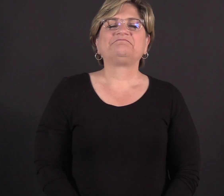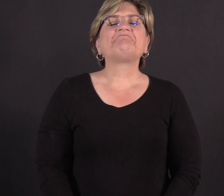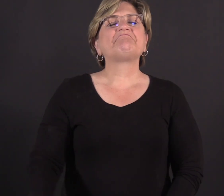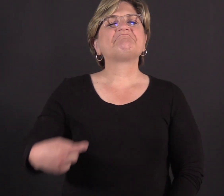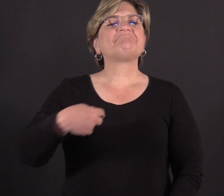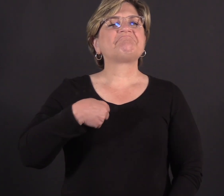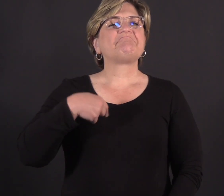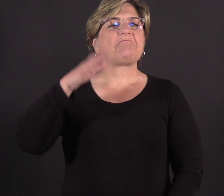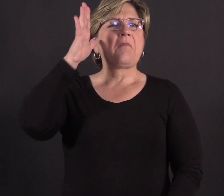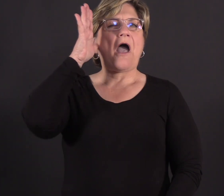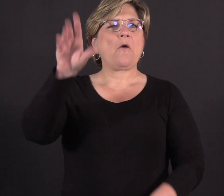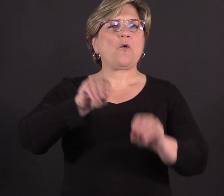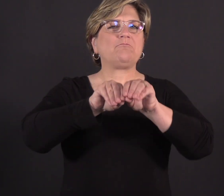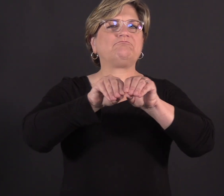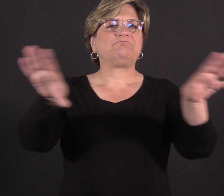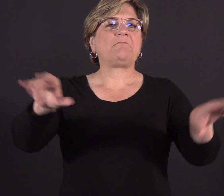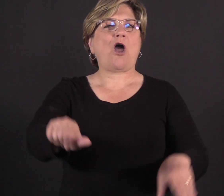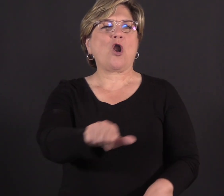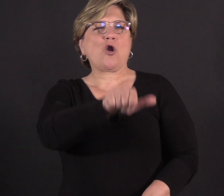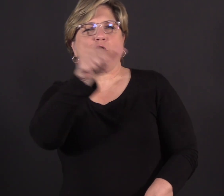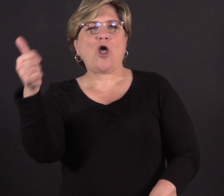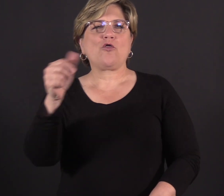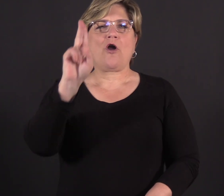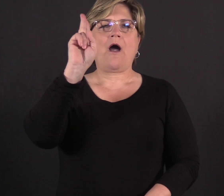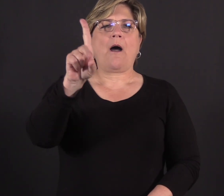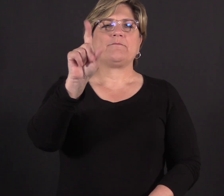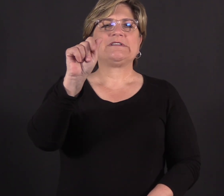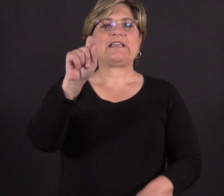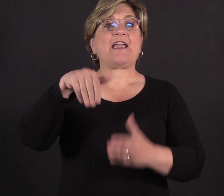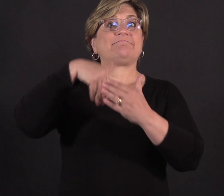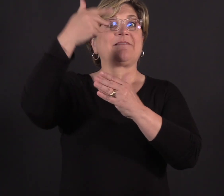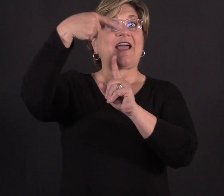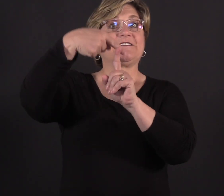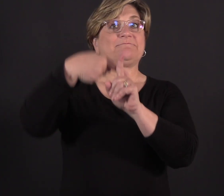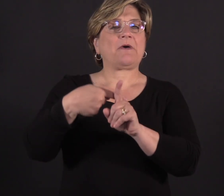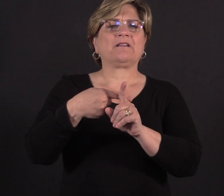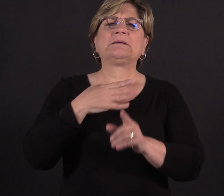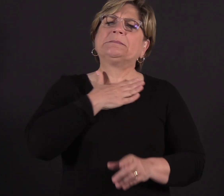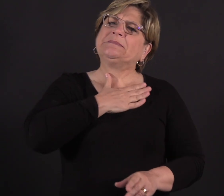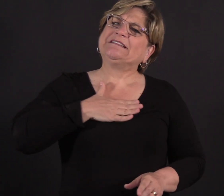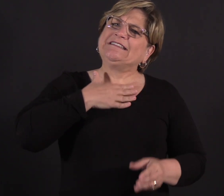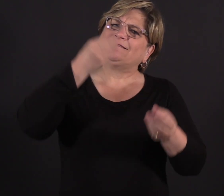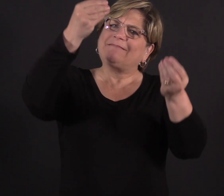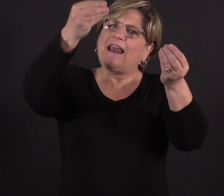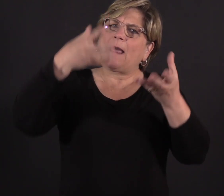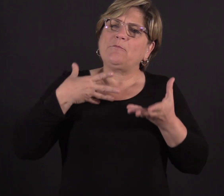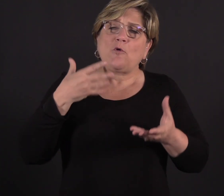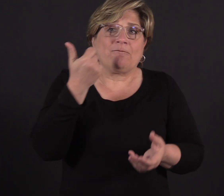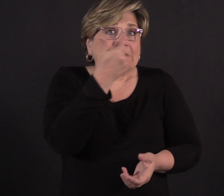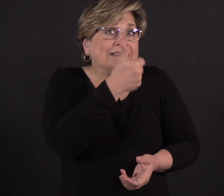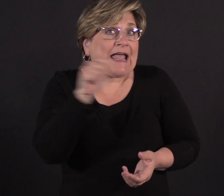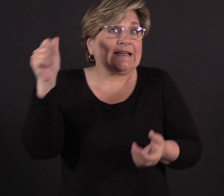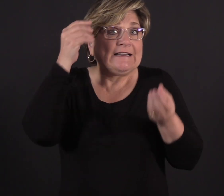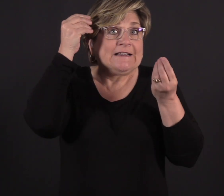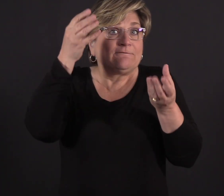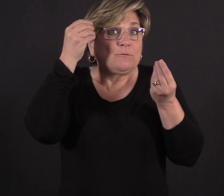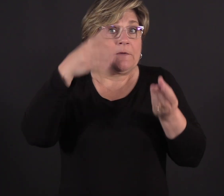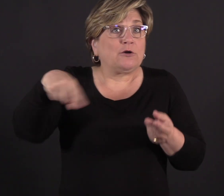I will send out another update next month. Please let me know if there is any information you would